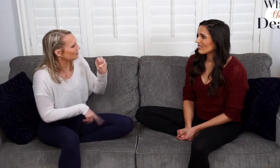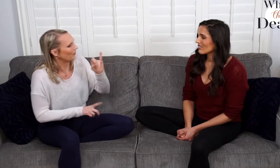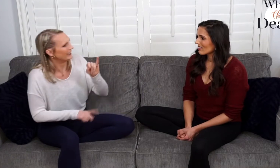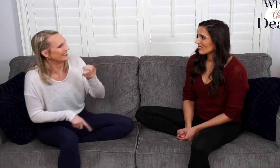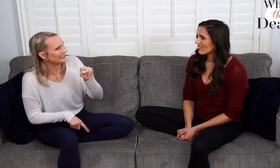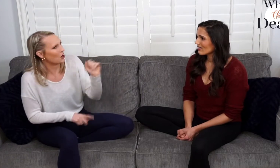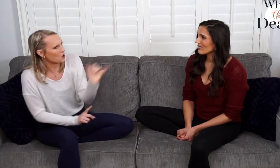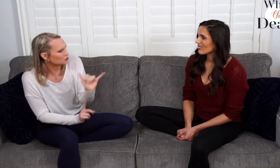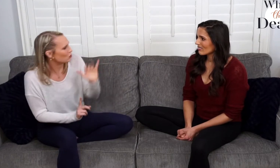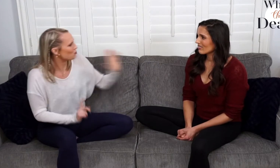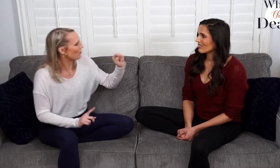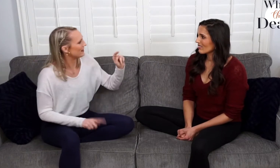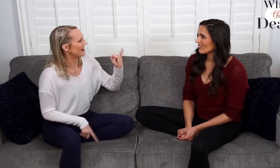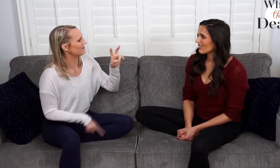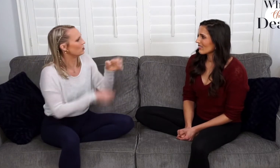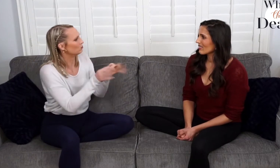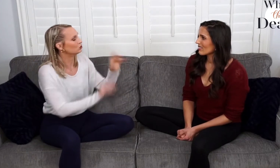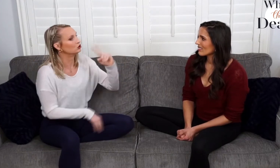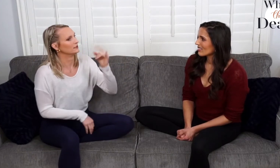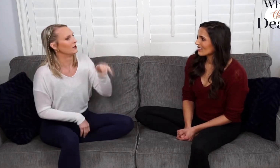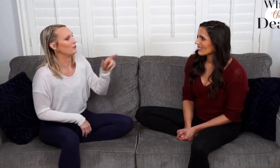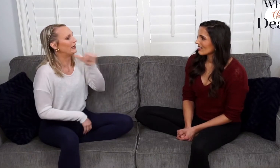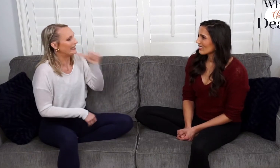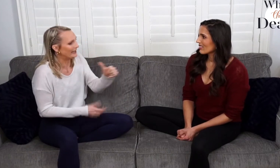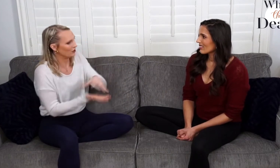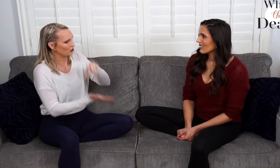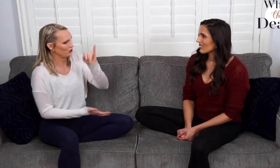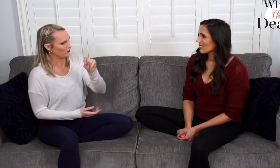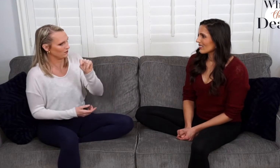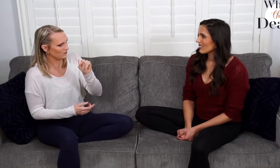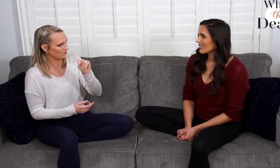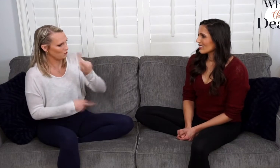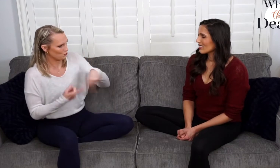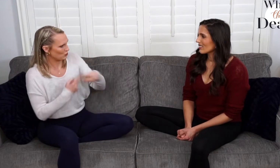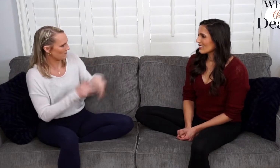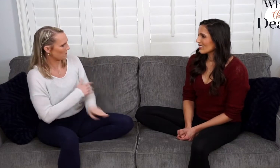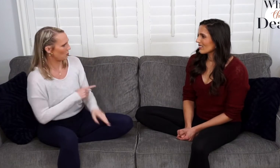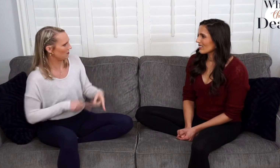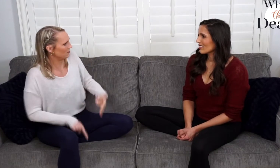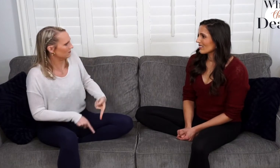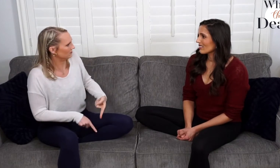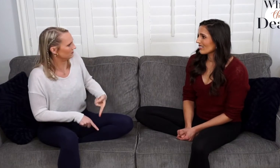So it is also your native language. It's just that you didn't learn it when you were born,